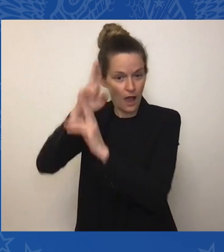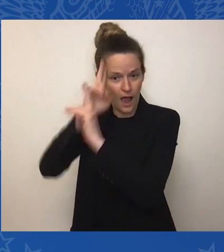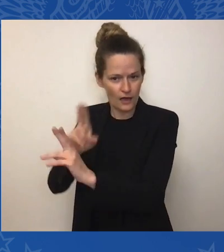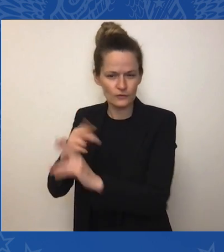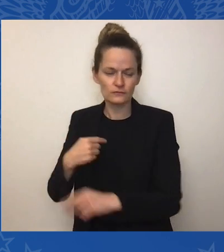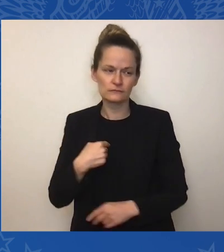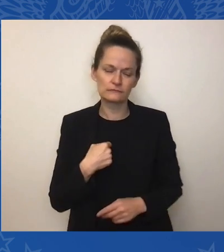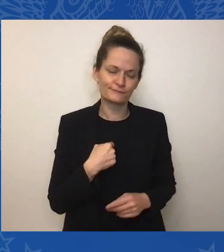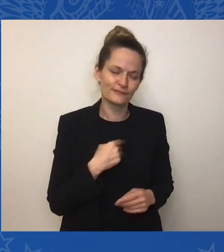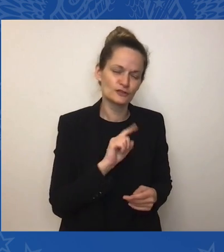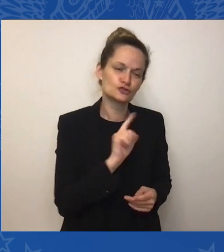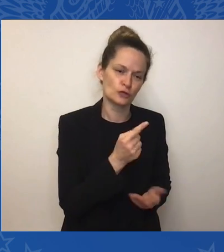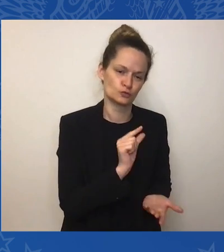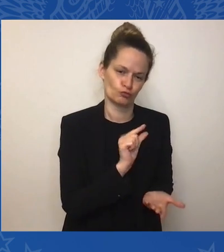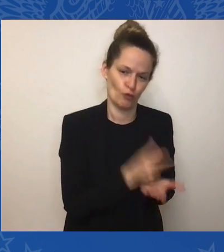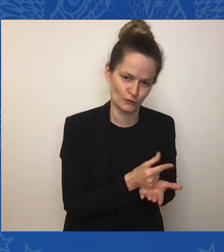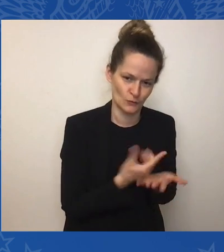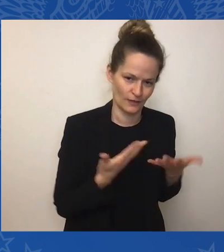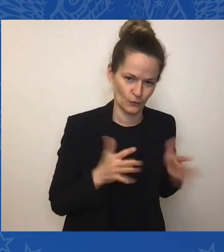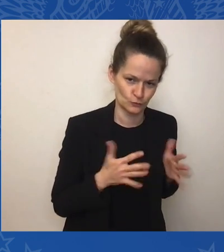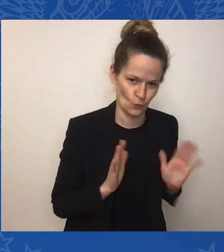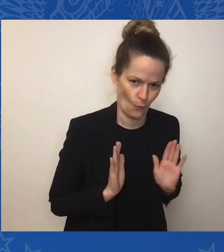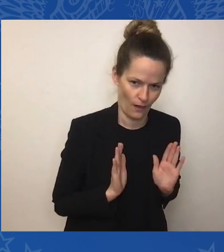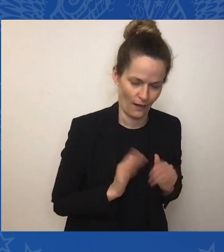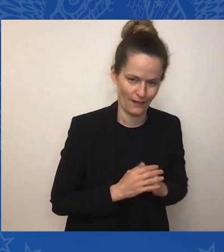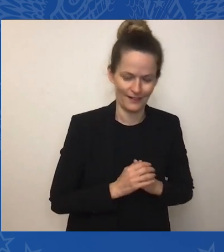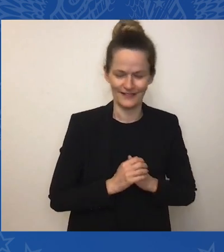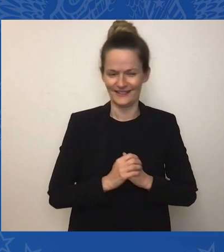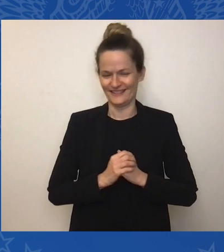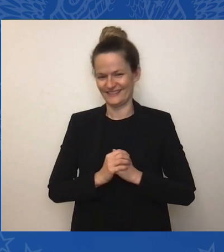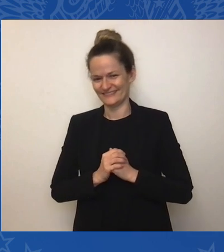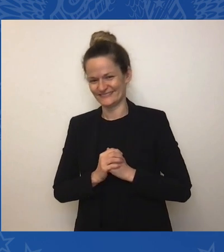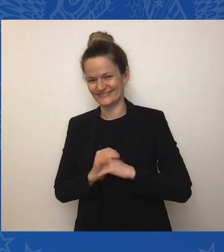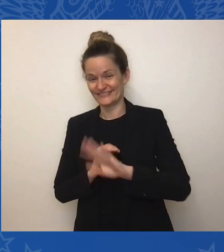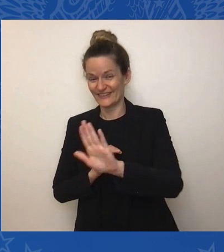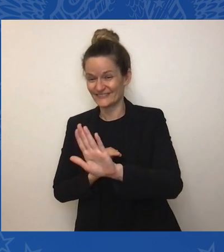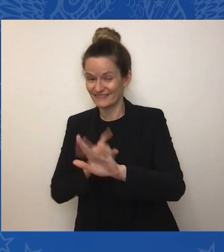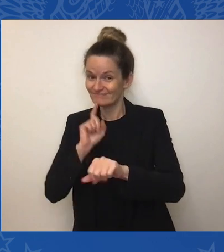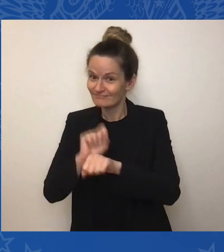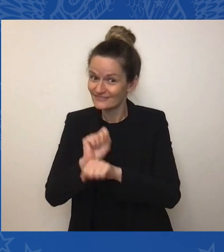Oh, that's literally true. And we took the same damn classes.